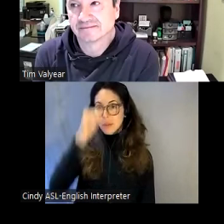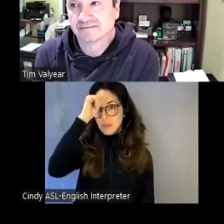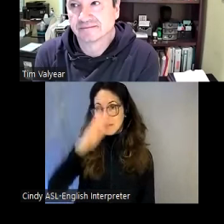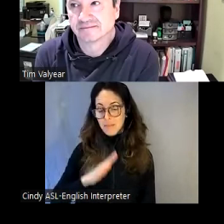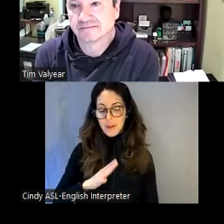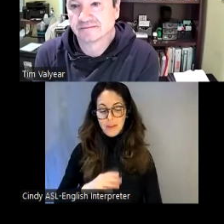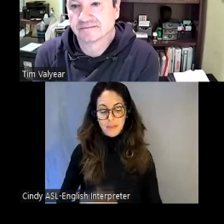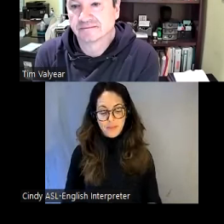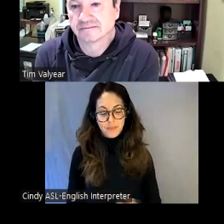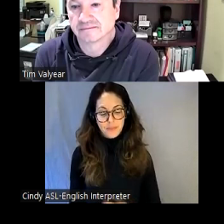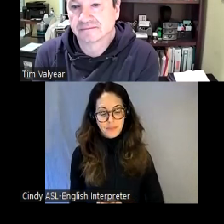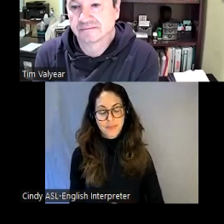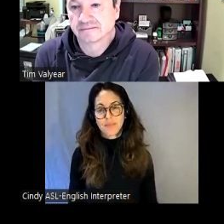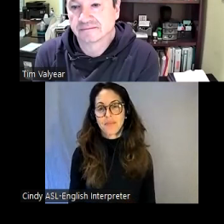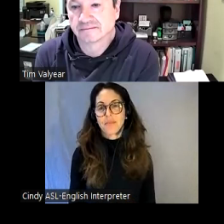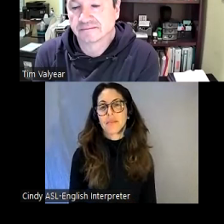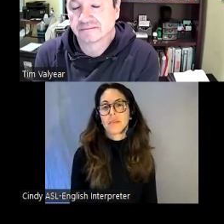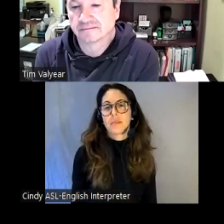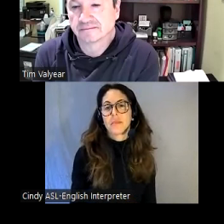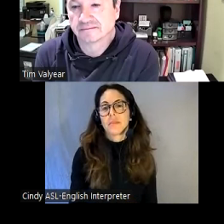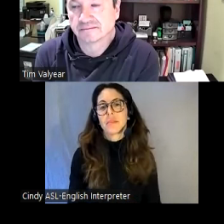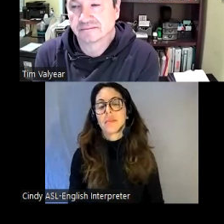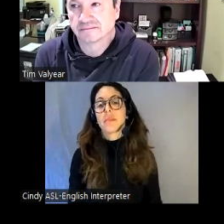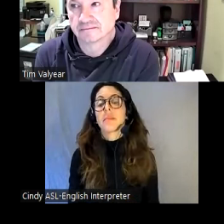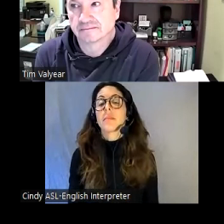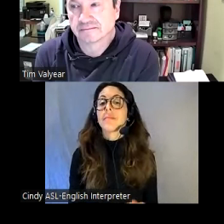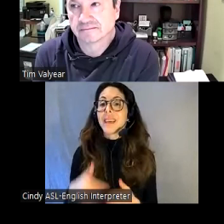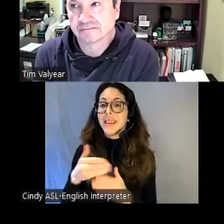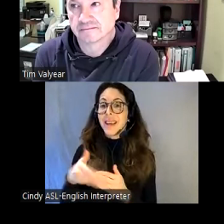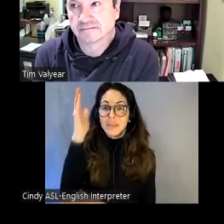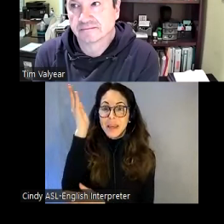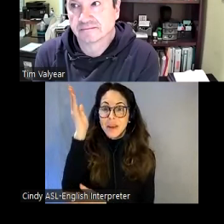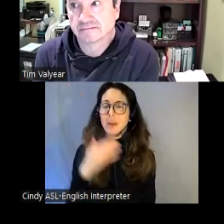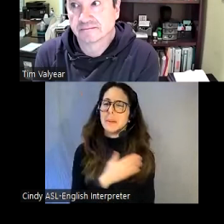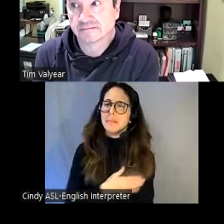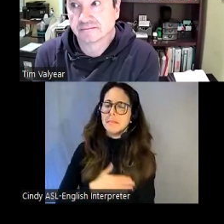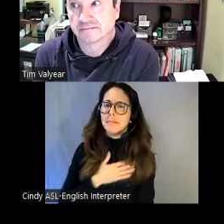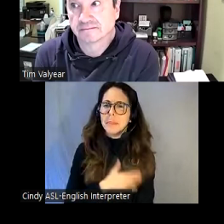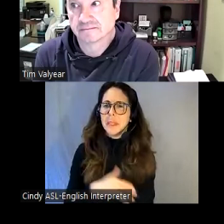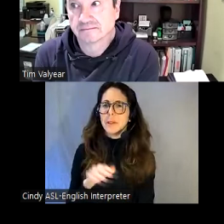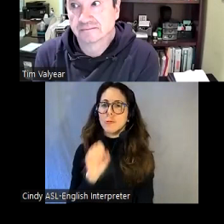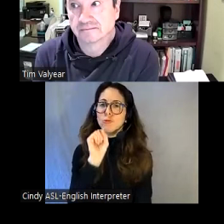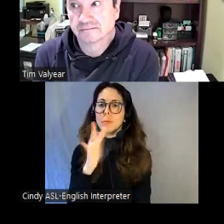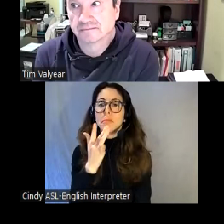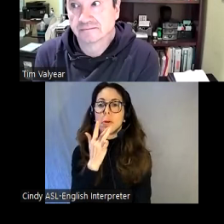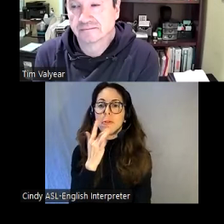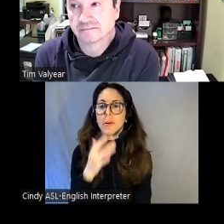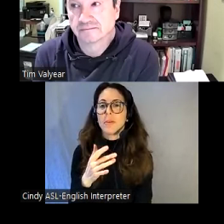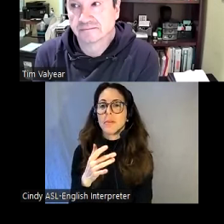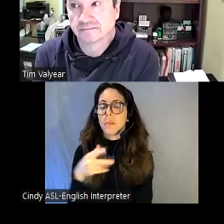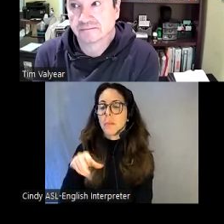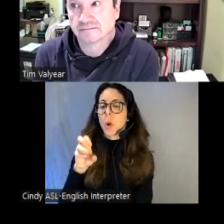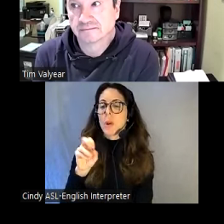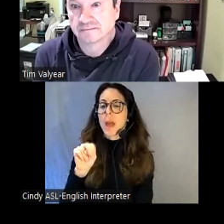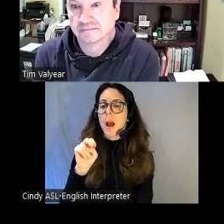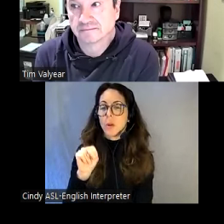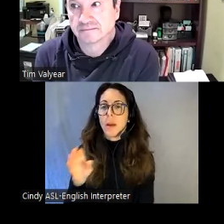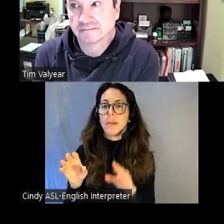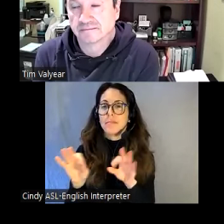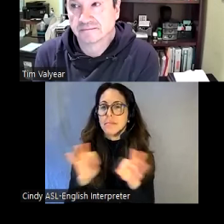black hair, a